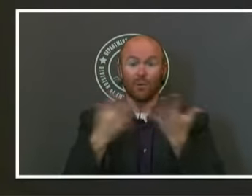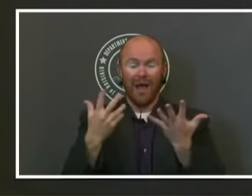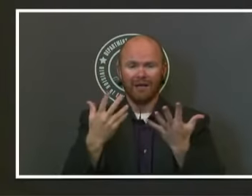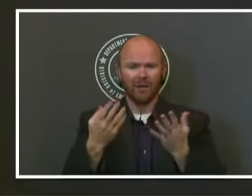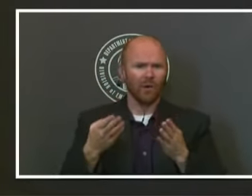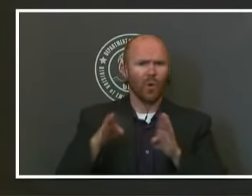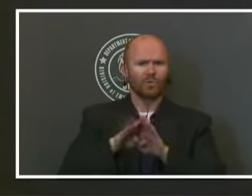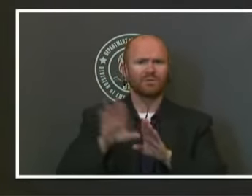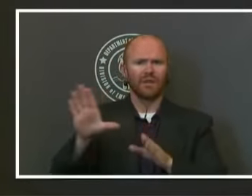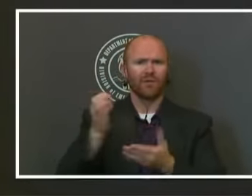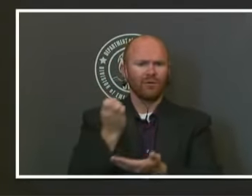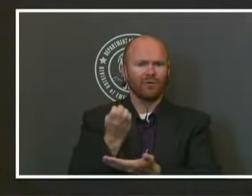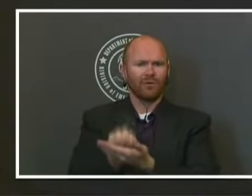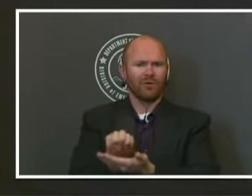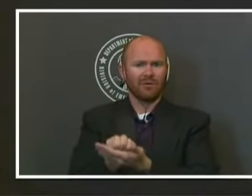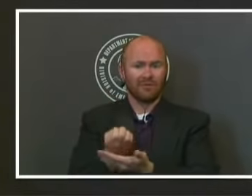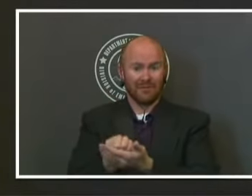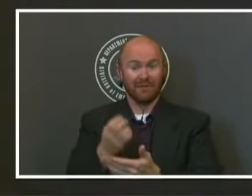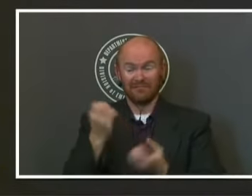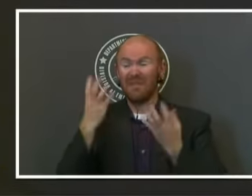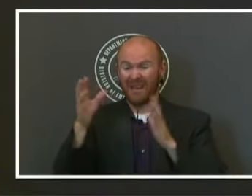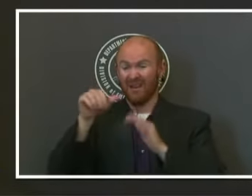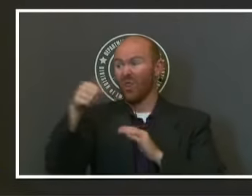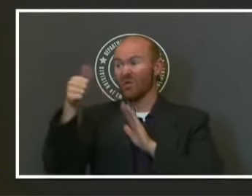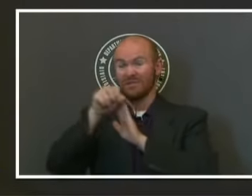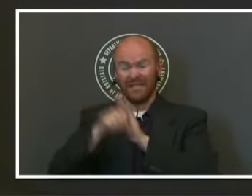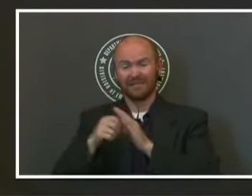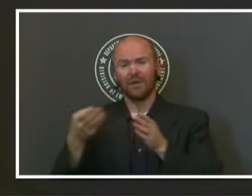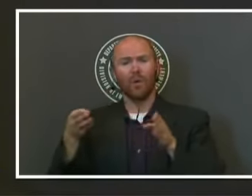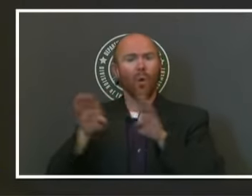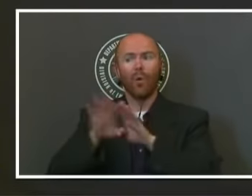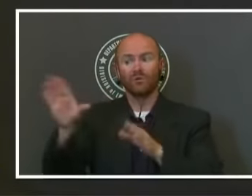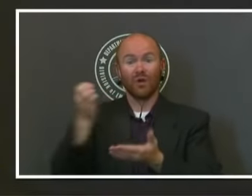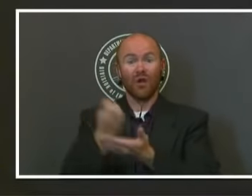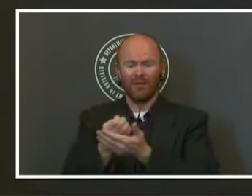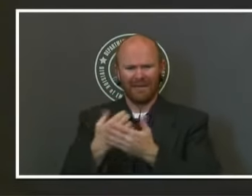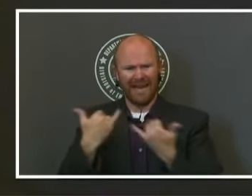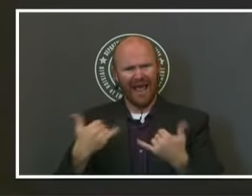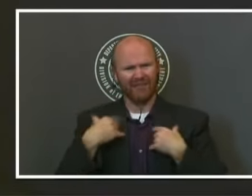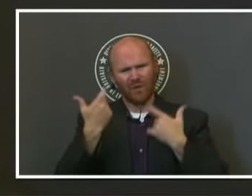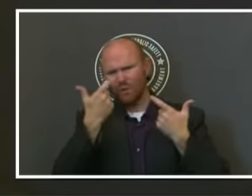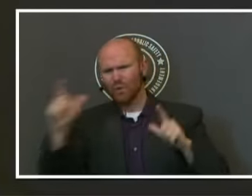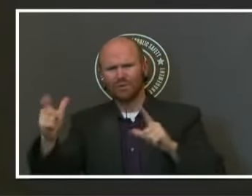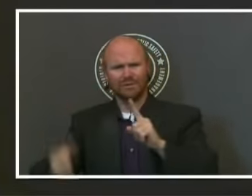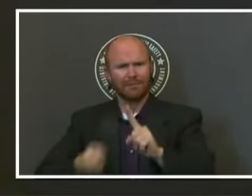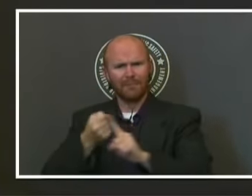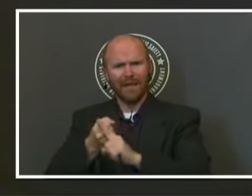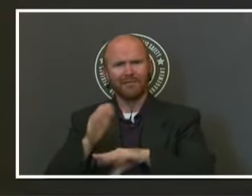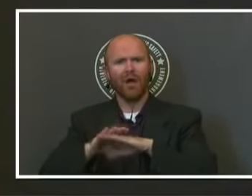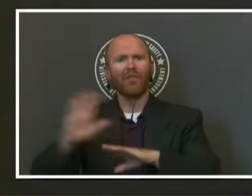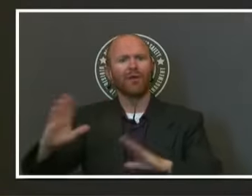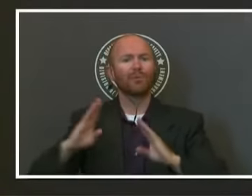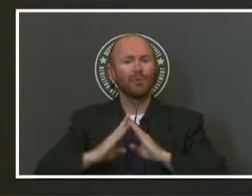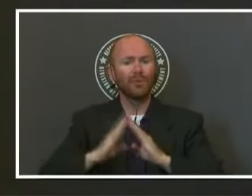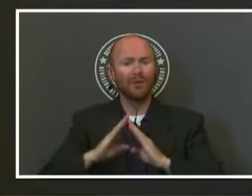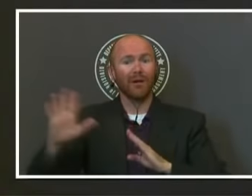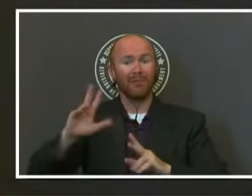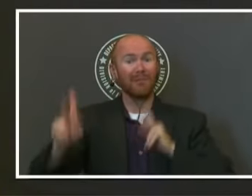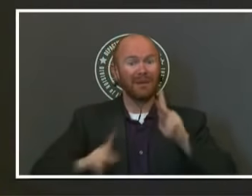its own set of problems and challenges that have a